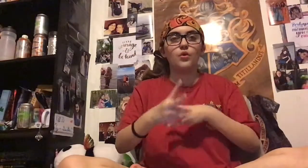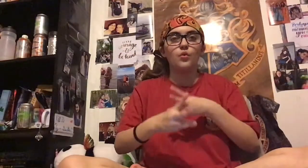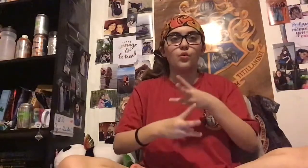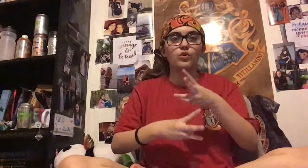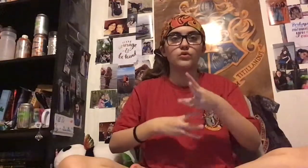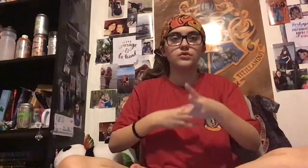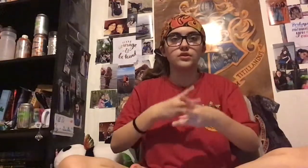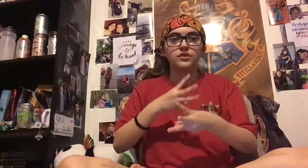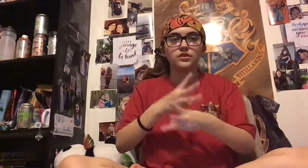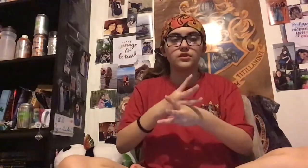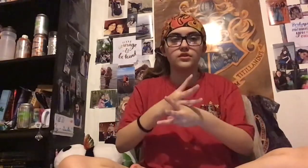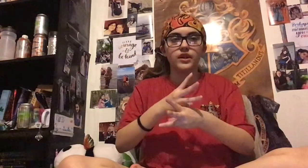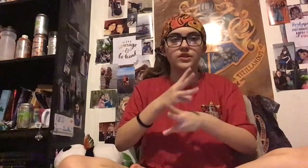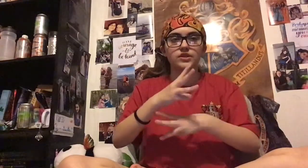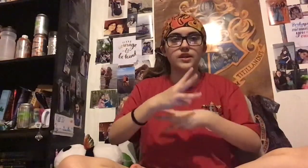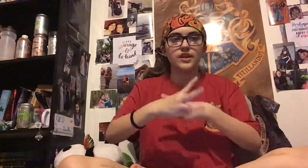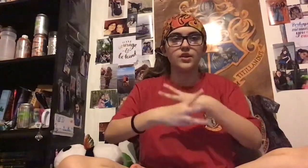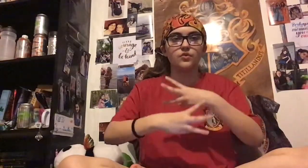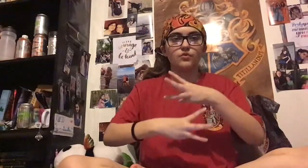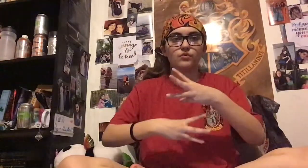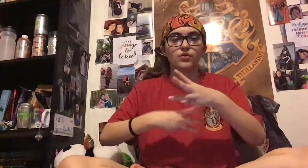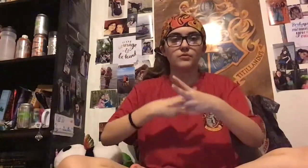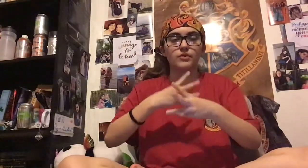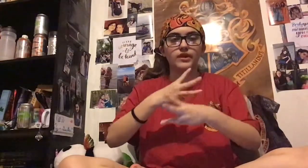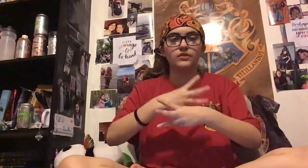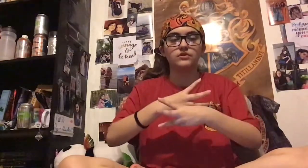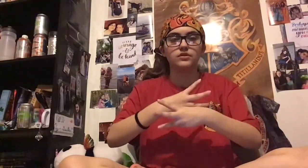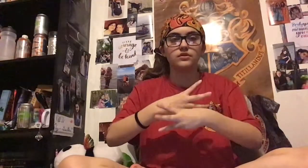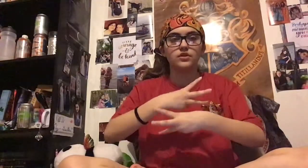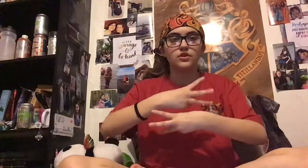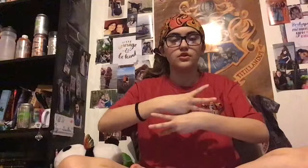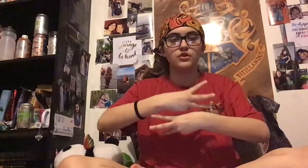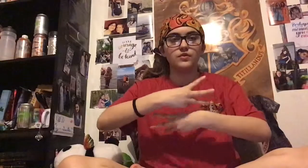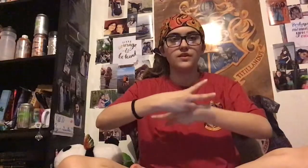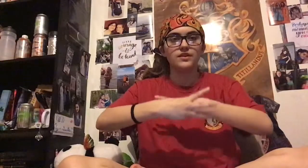World, I'm kind of just like rolling around do this